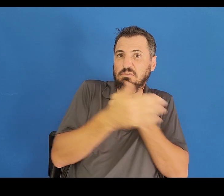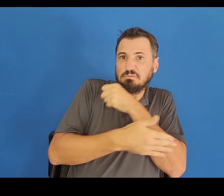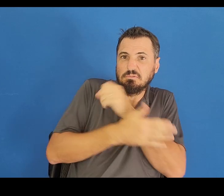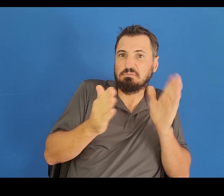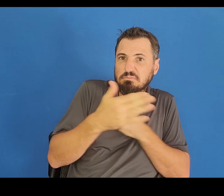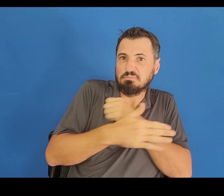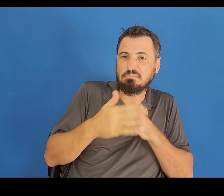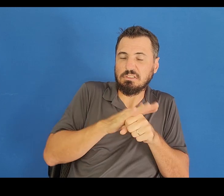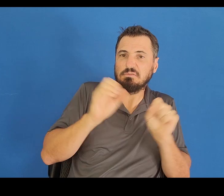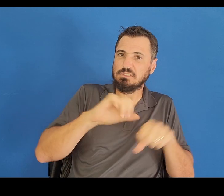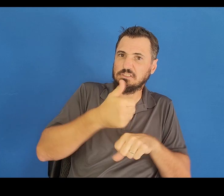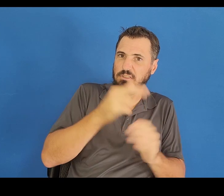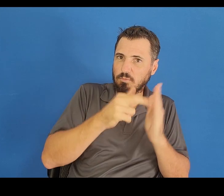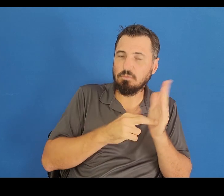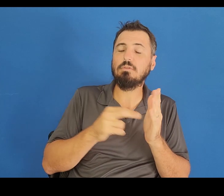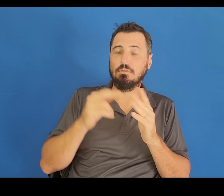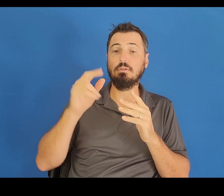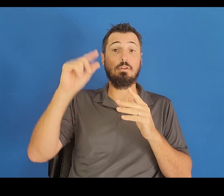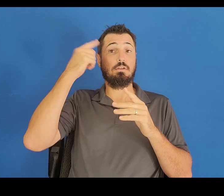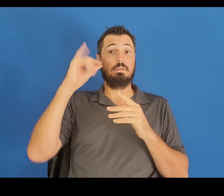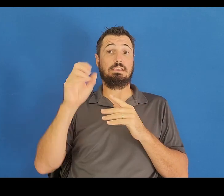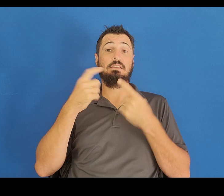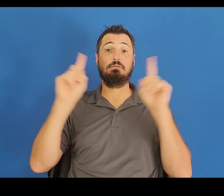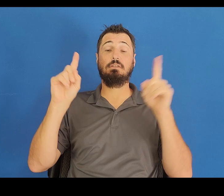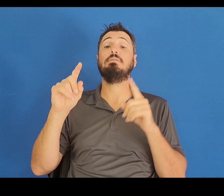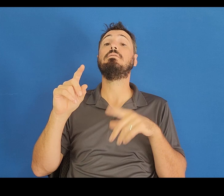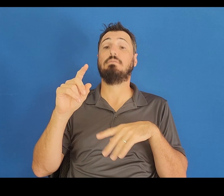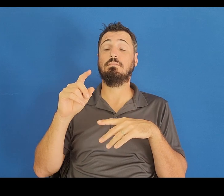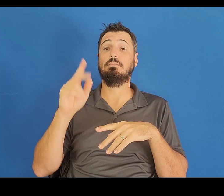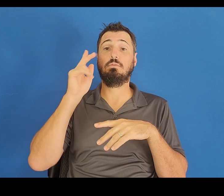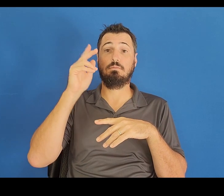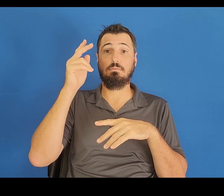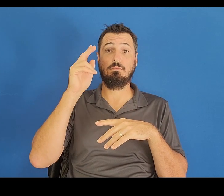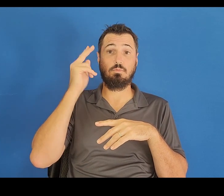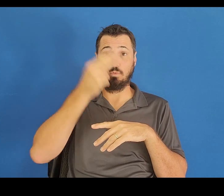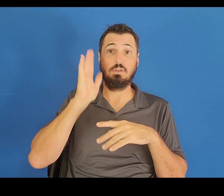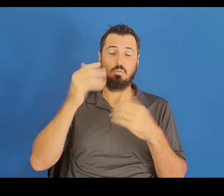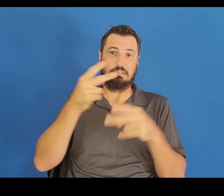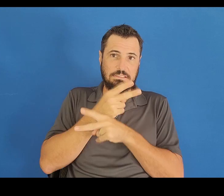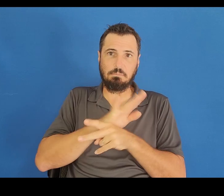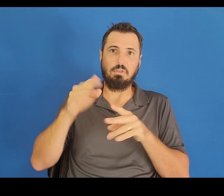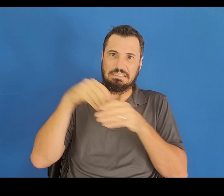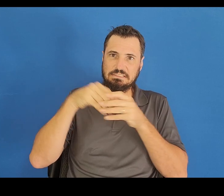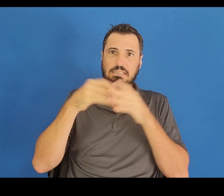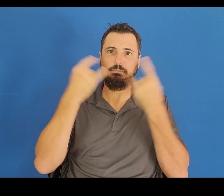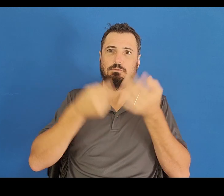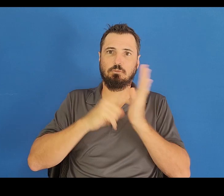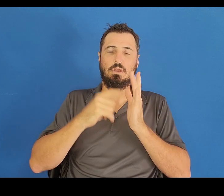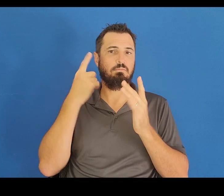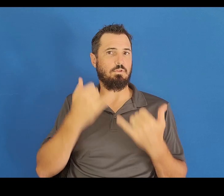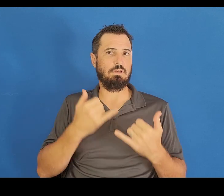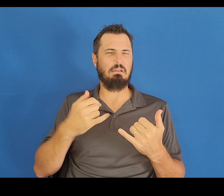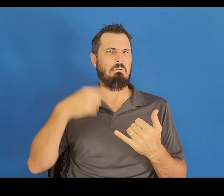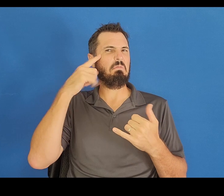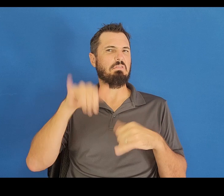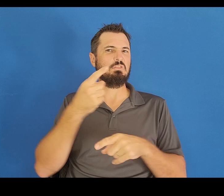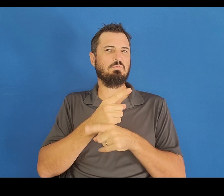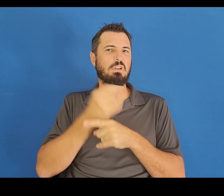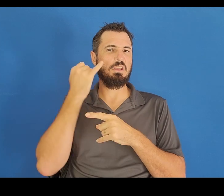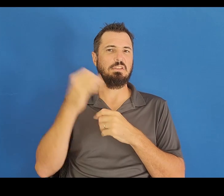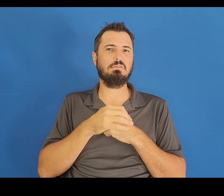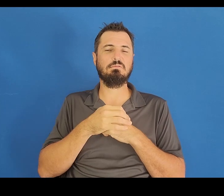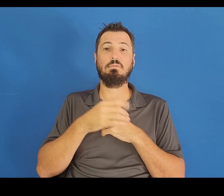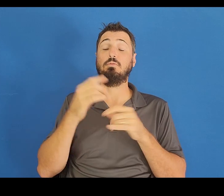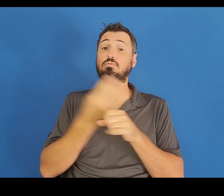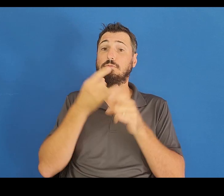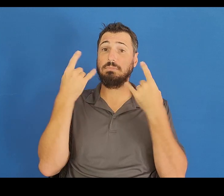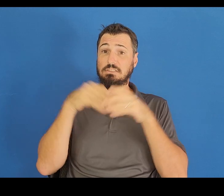Governor has indicated that Hawaii will maintain its statewide indoor mask requirement for the time being, and I think that’s the right thing to do. Wearing masks indoors is still one of the most